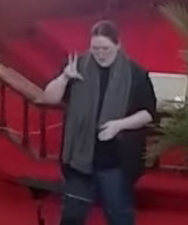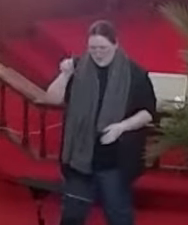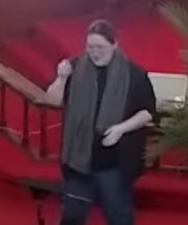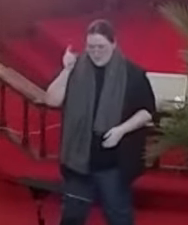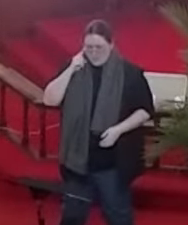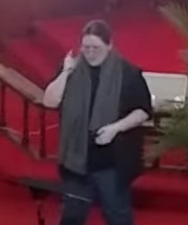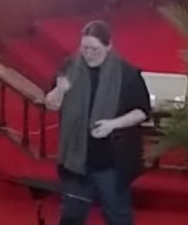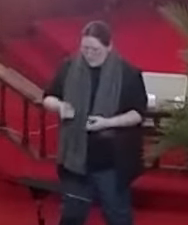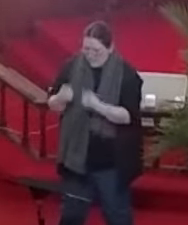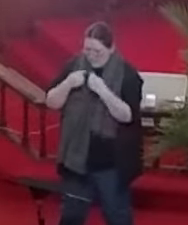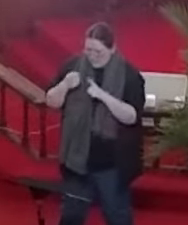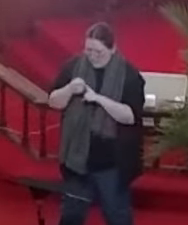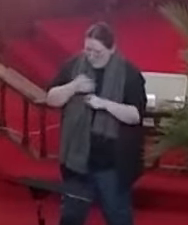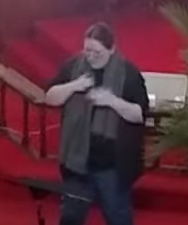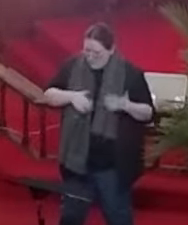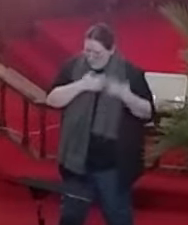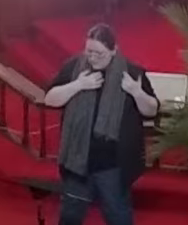No sound comes from my heart.